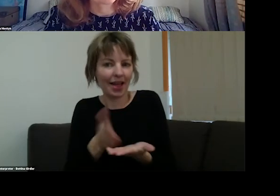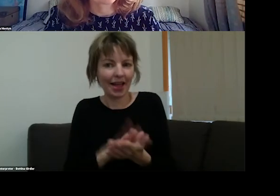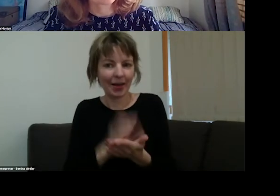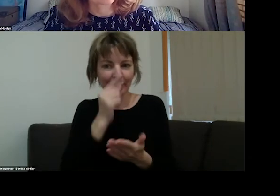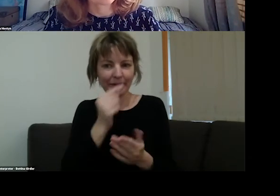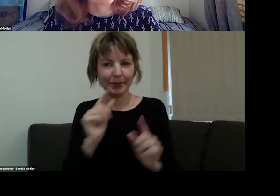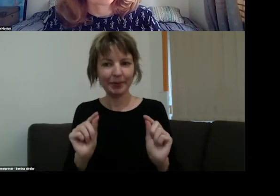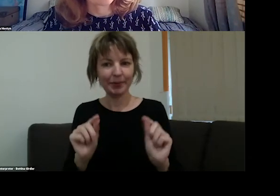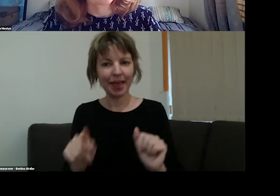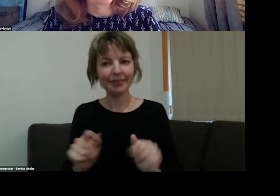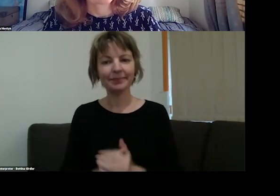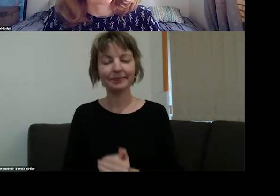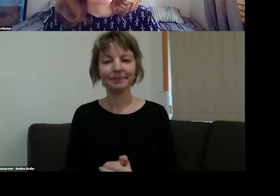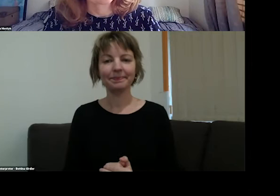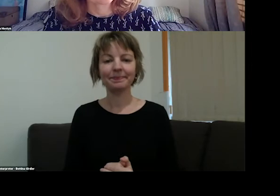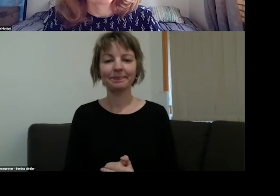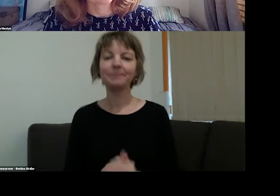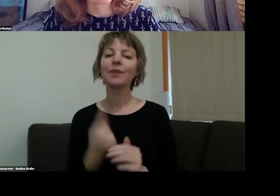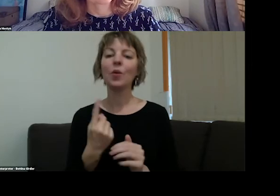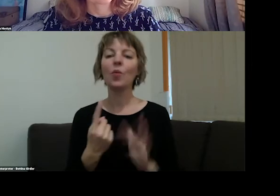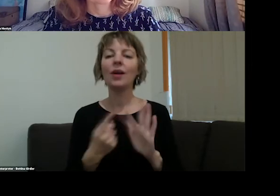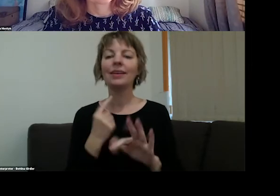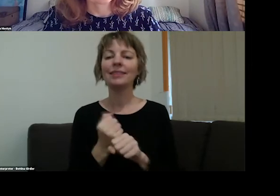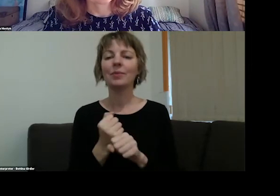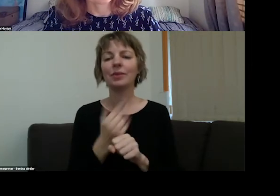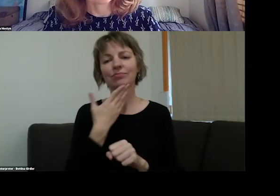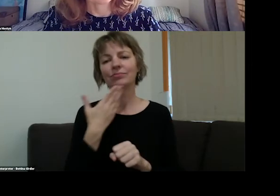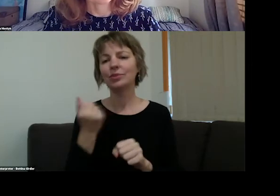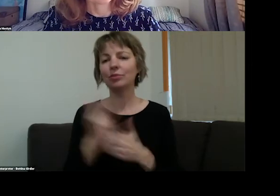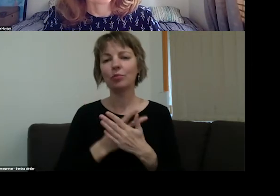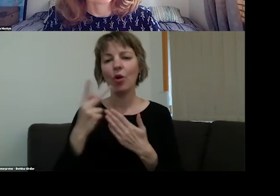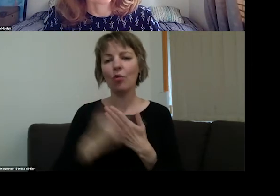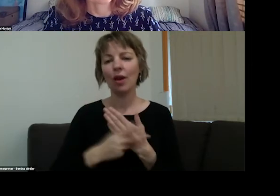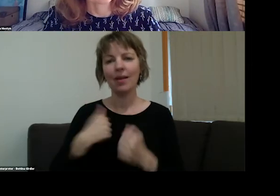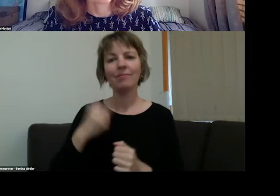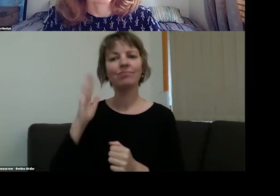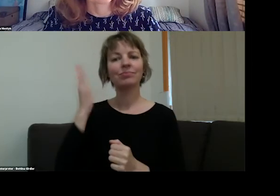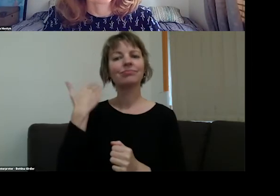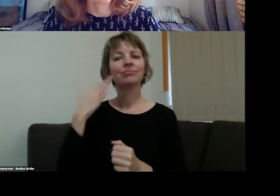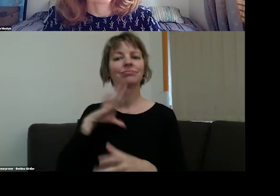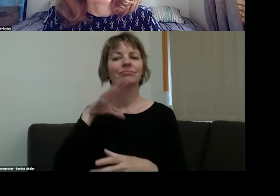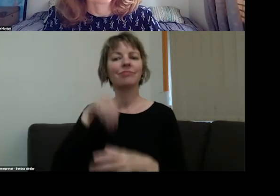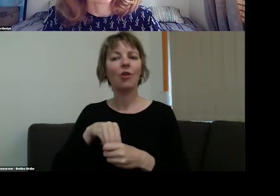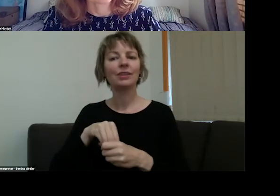An example that I have of a really beautiful program that I actually participated in in London when I was living there,